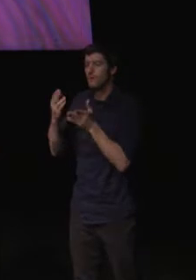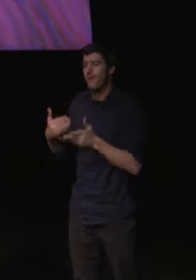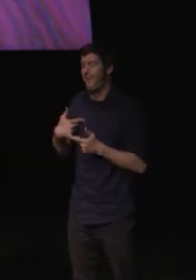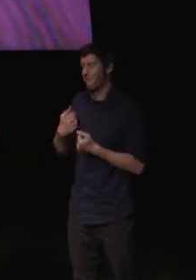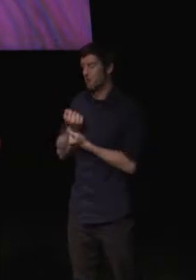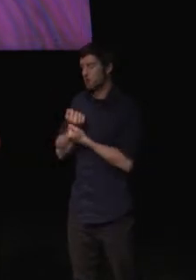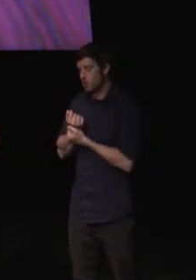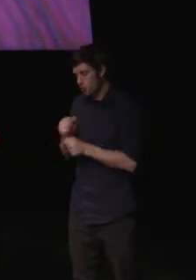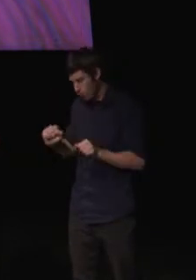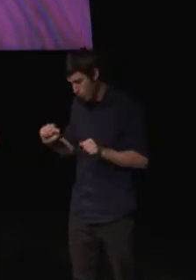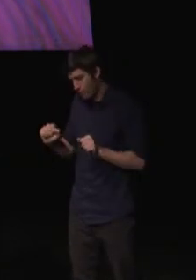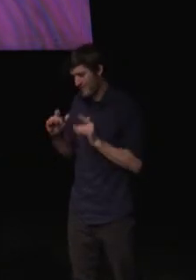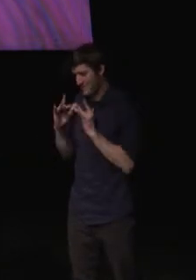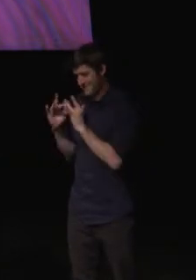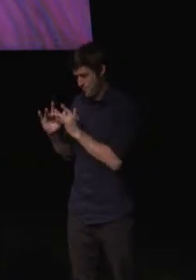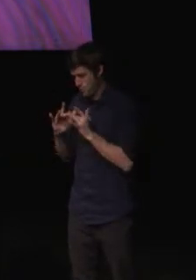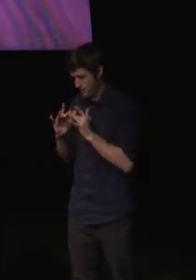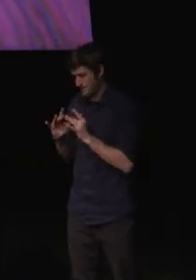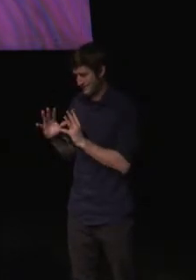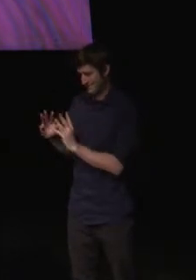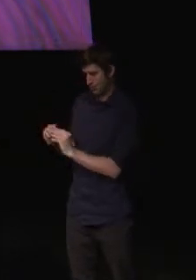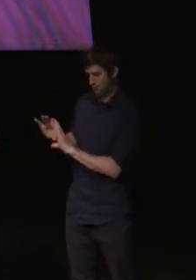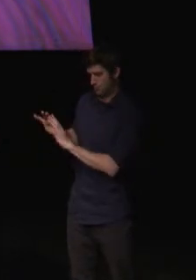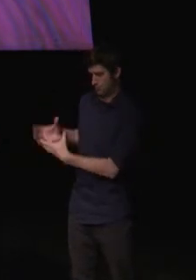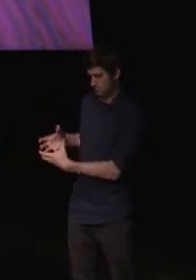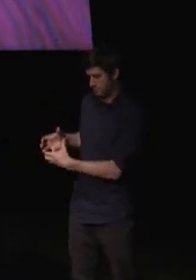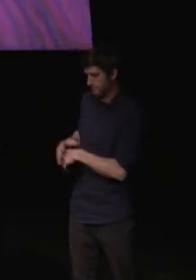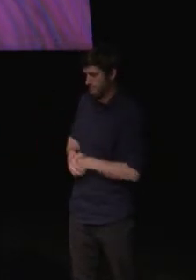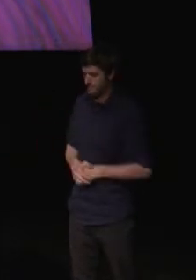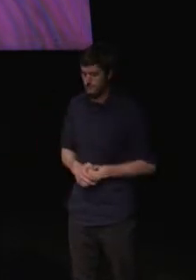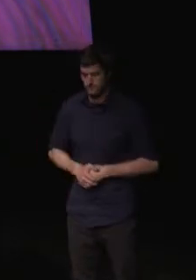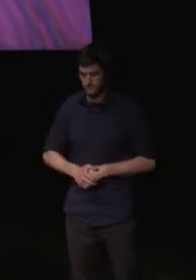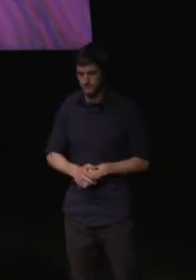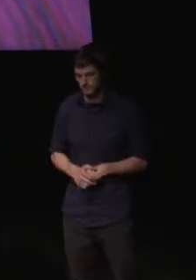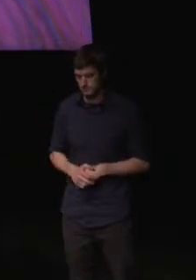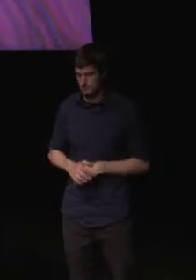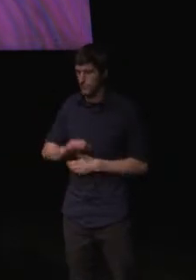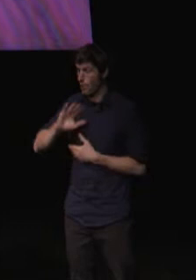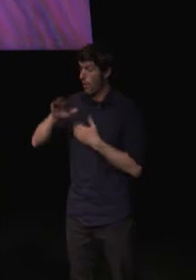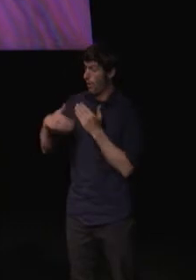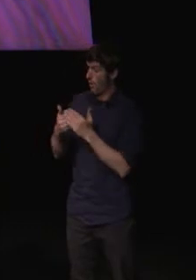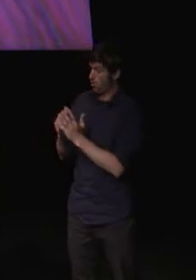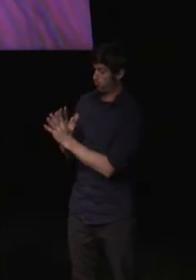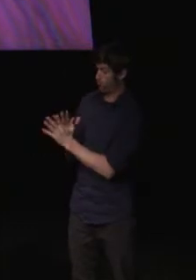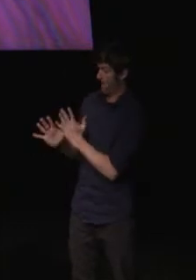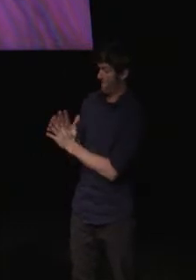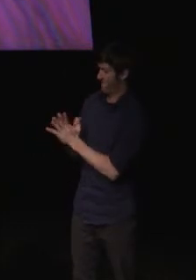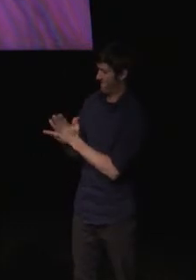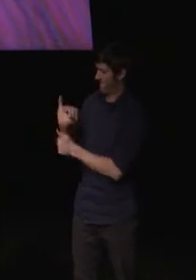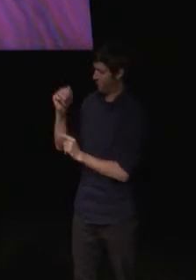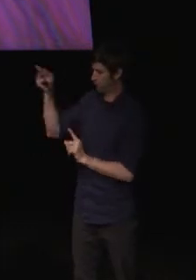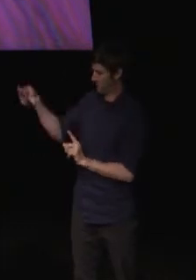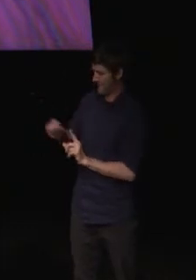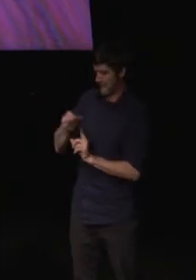and a secure communication session. All traffic in the service is relayed so it provides, again, very low latency connection